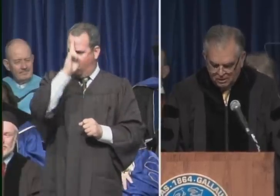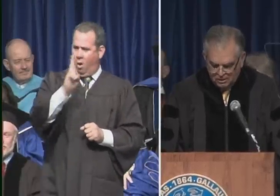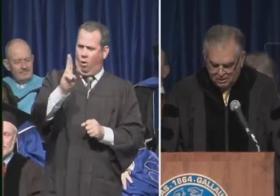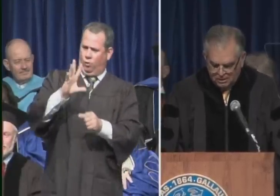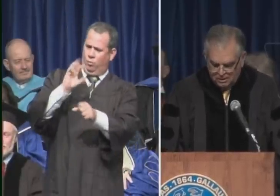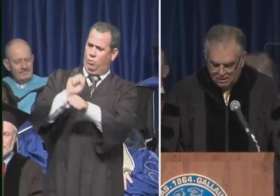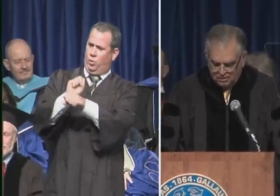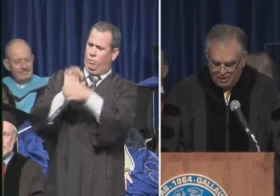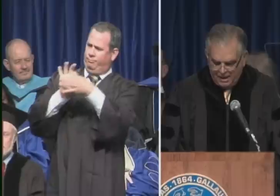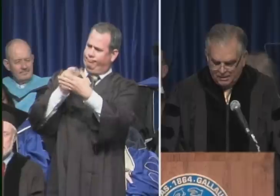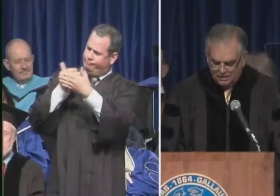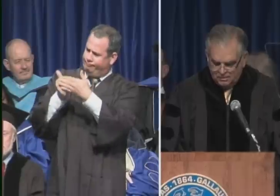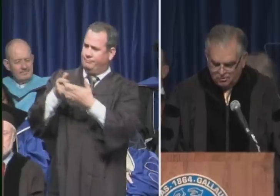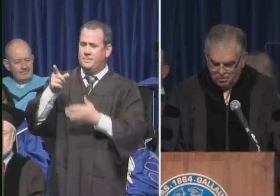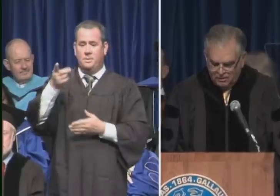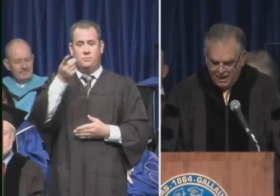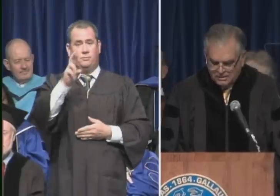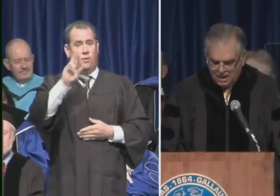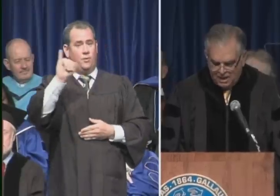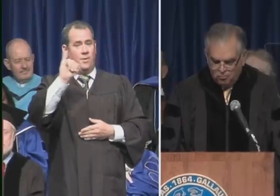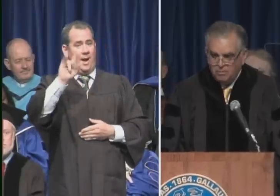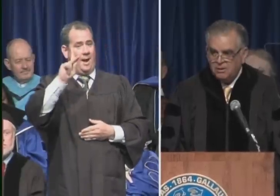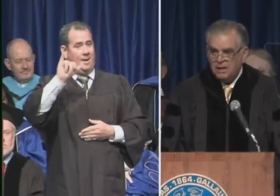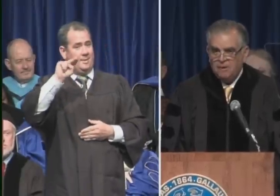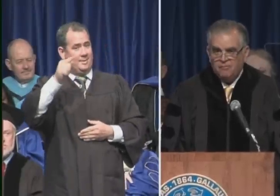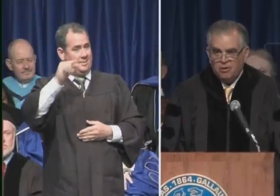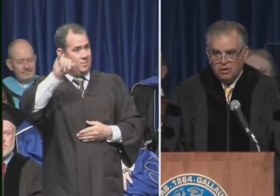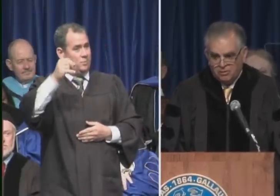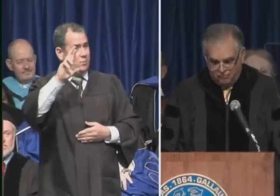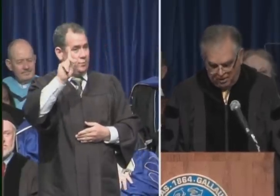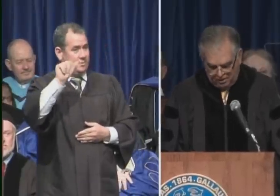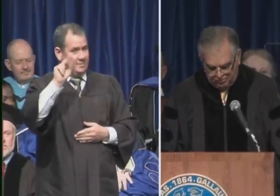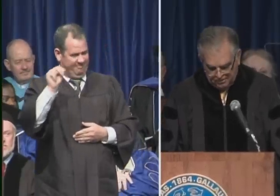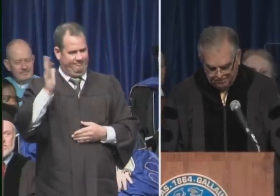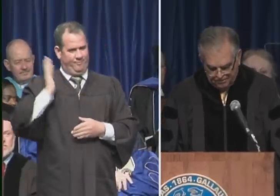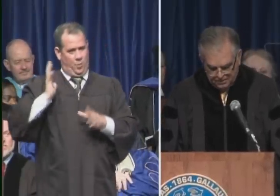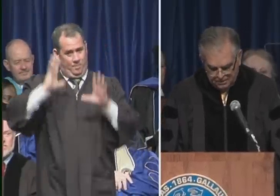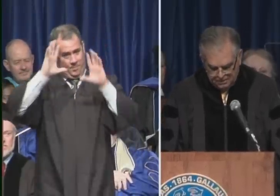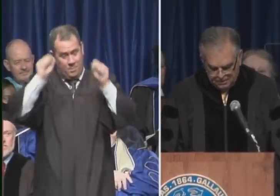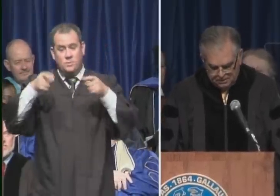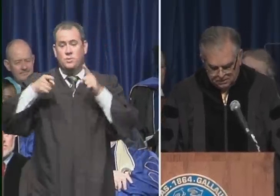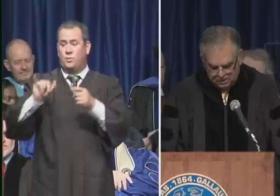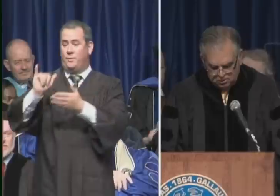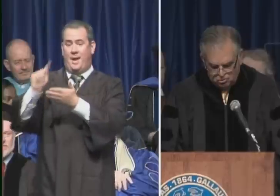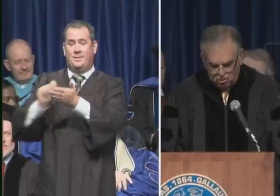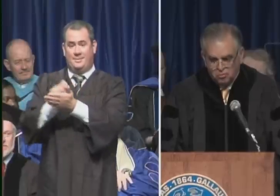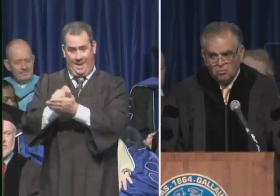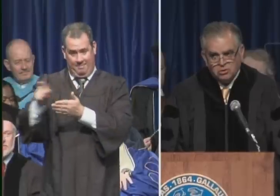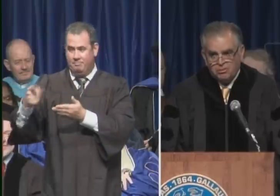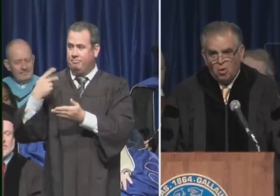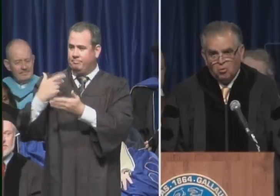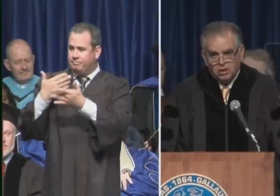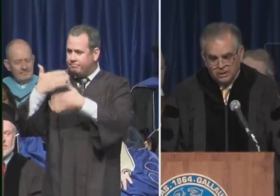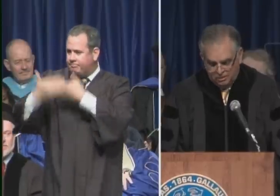During that time we became very good friends. King Jordan was a bold leader,